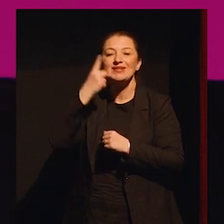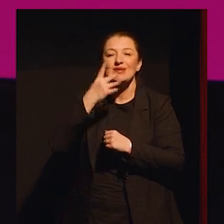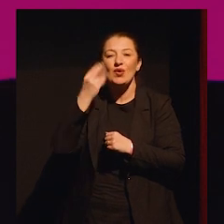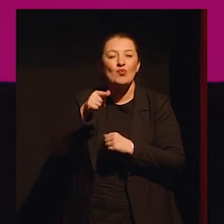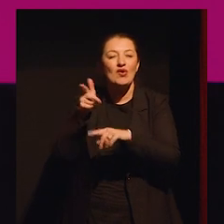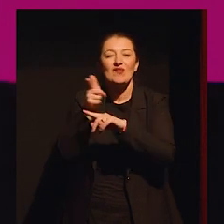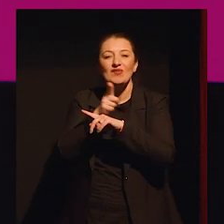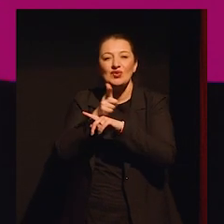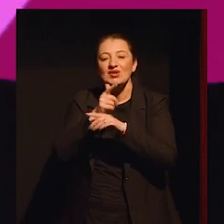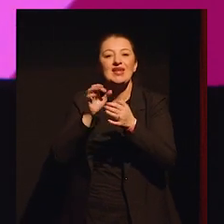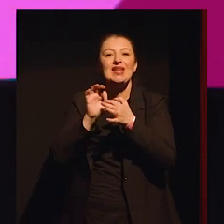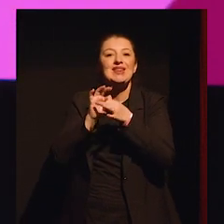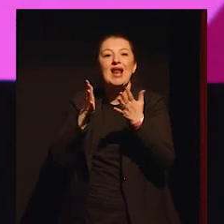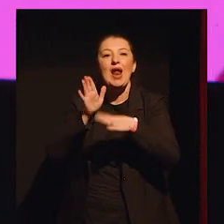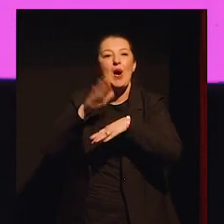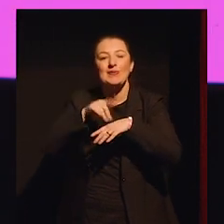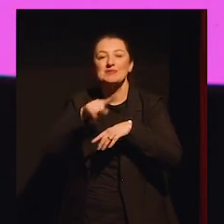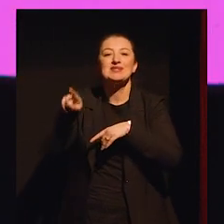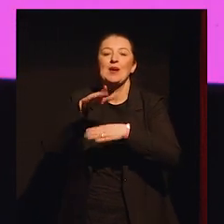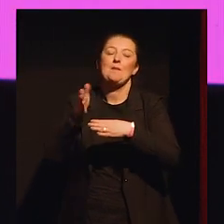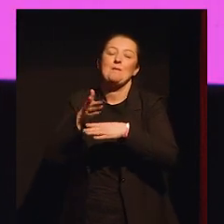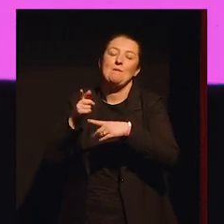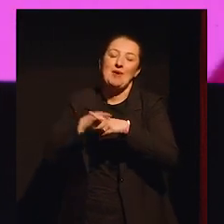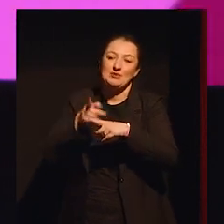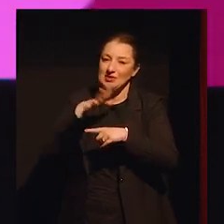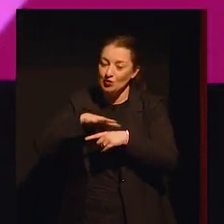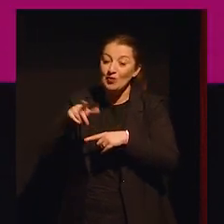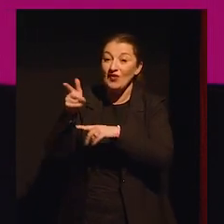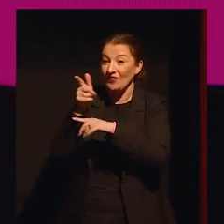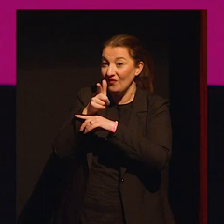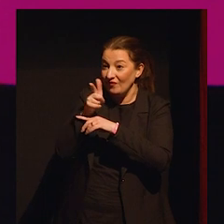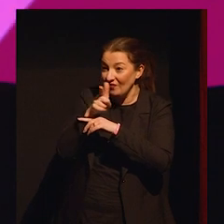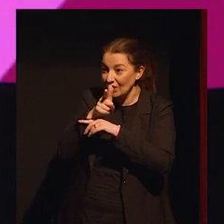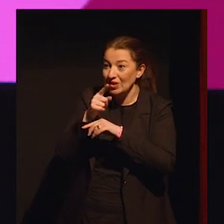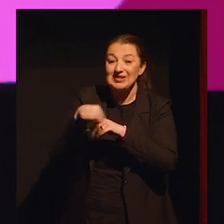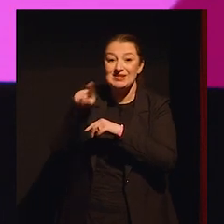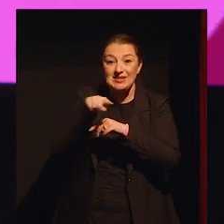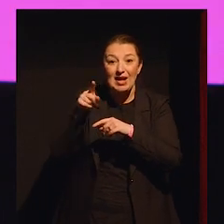what we did, with this video. While the video is shown,